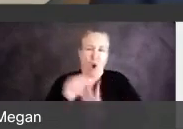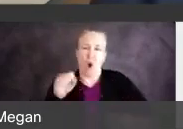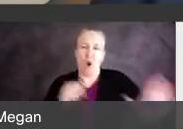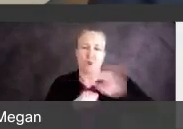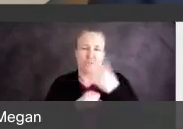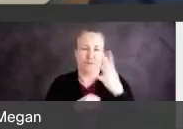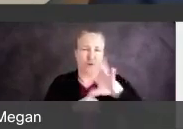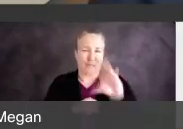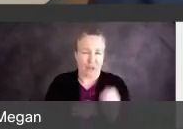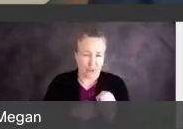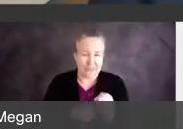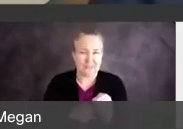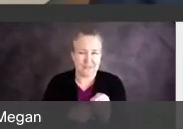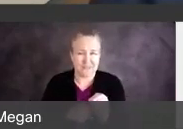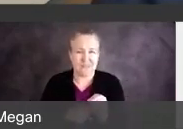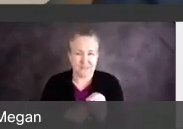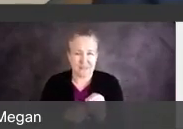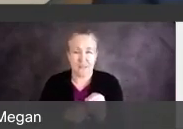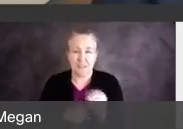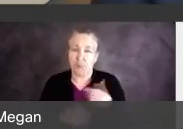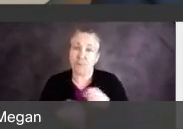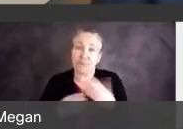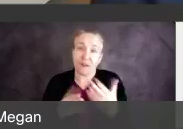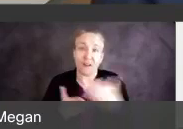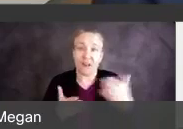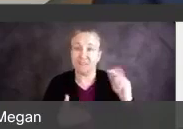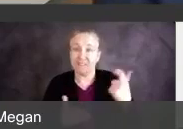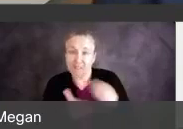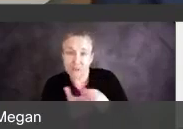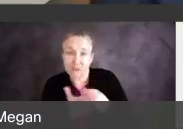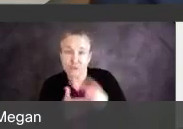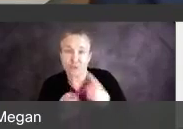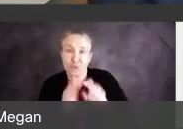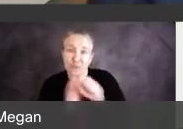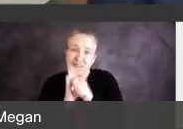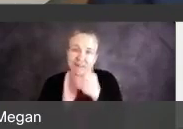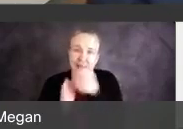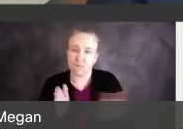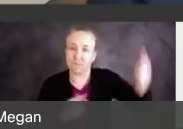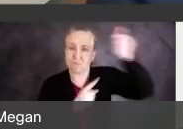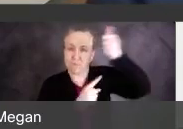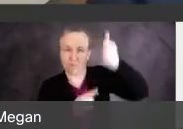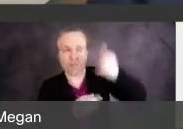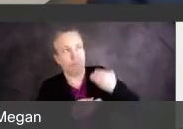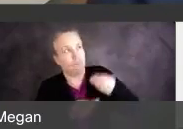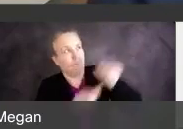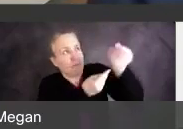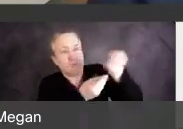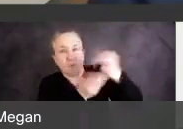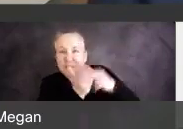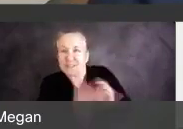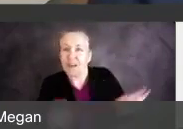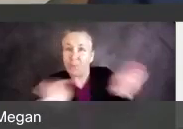enormous amount of tax revenue to the Commonwealth. So it is critical that we get this area vaccinated.